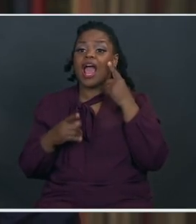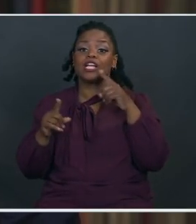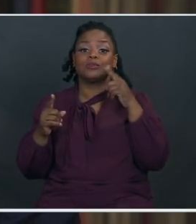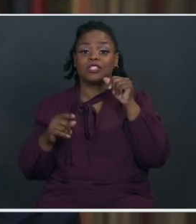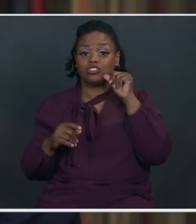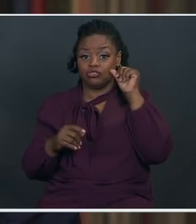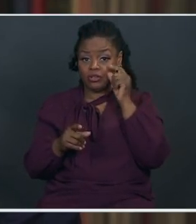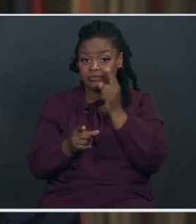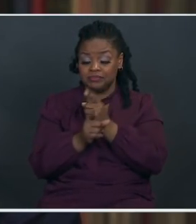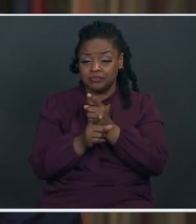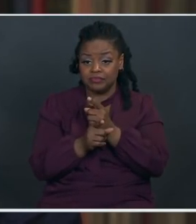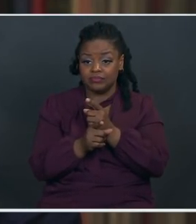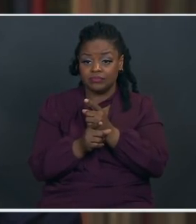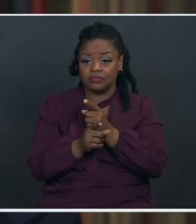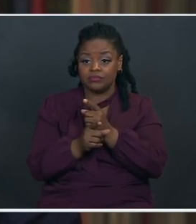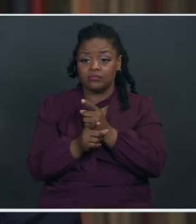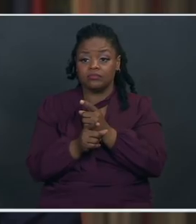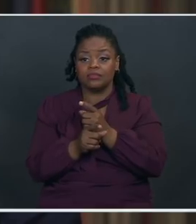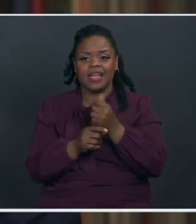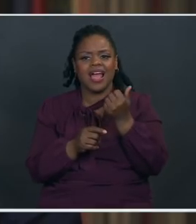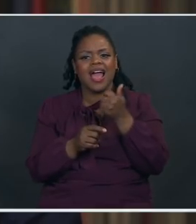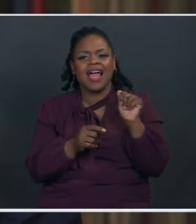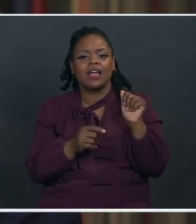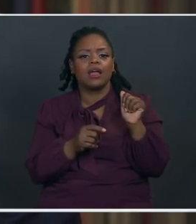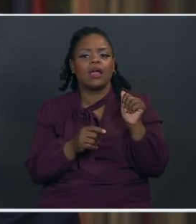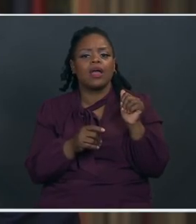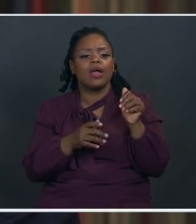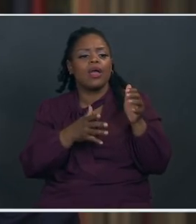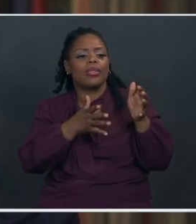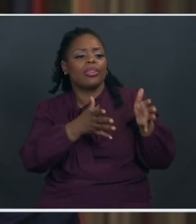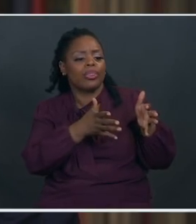any stockpile that may have existed previously no longer exists.